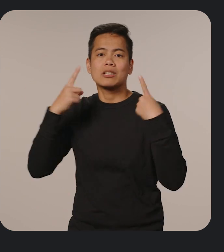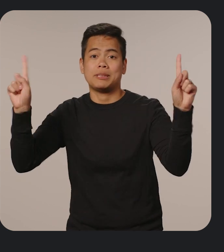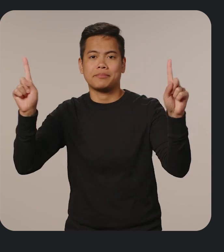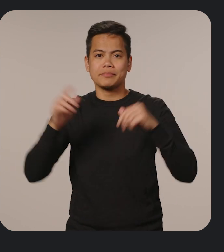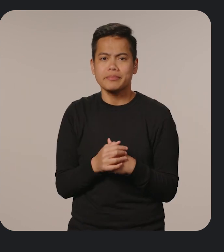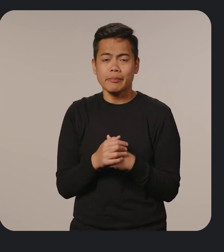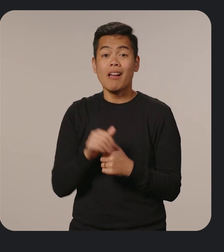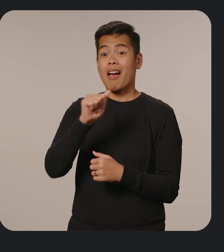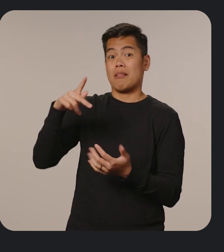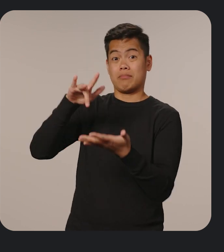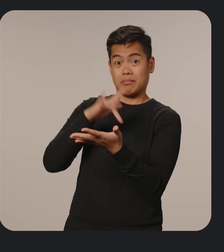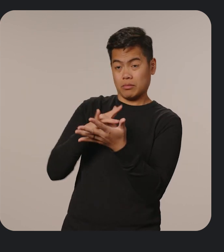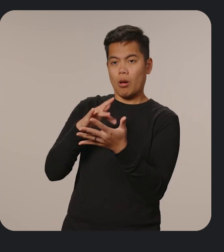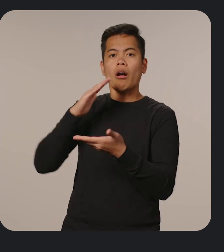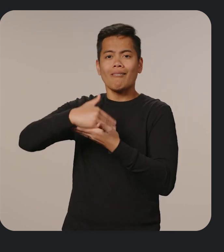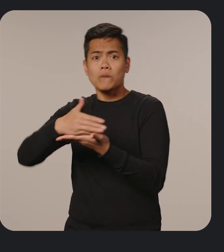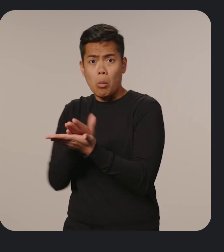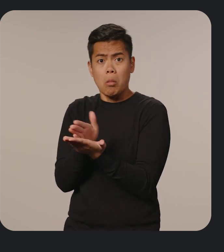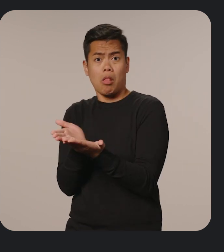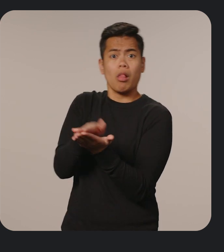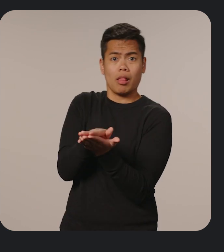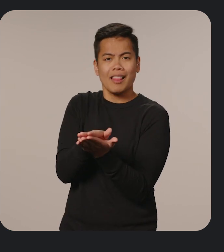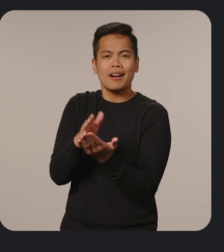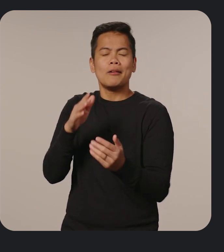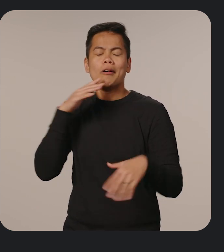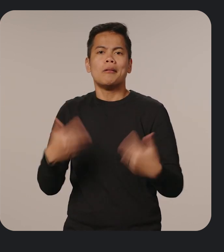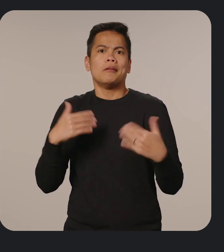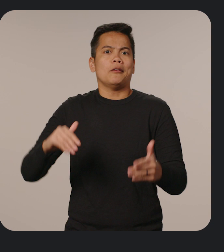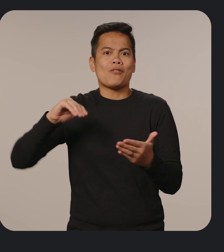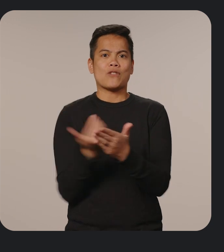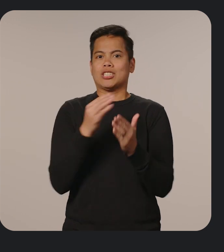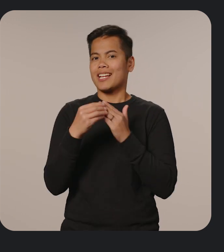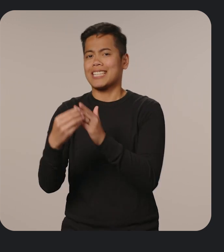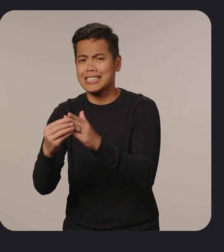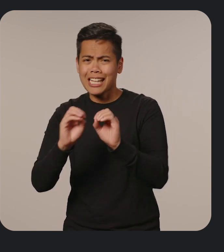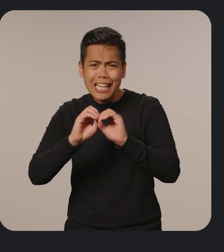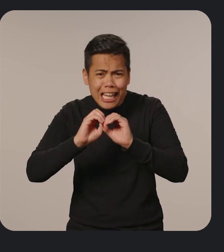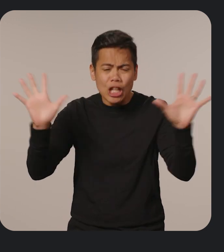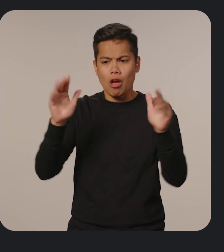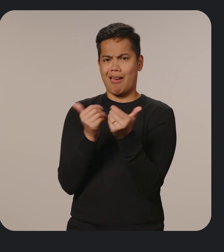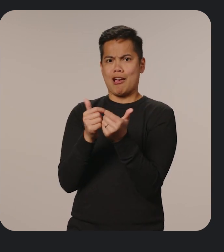we have made a major refresh to our guidance that makes it clearer than ever how to design and implement